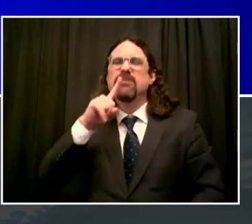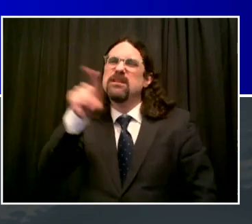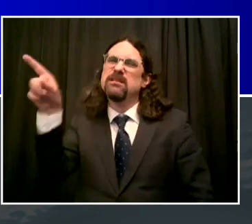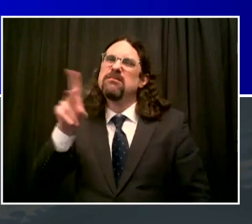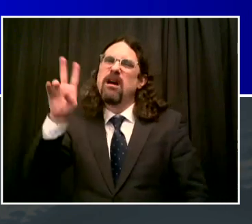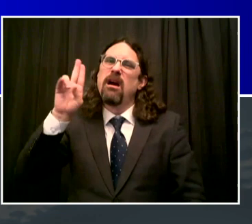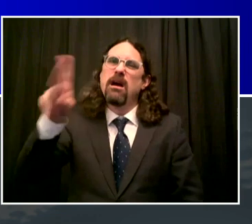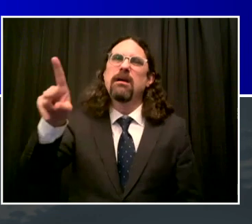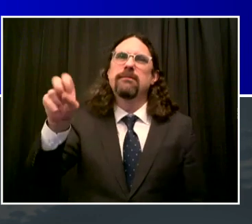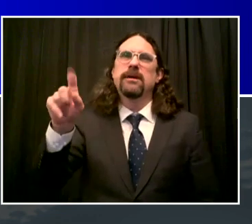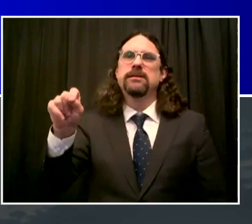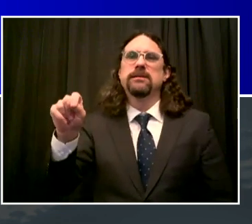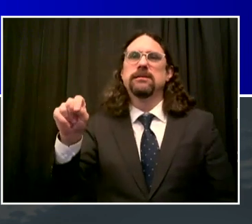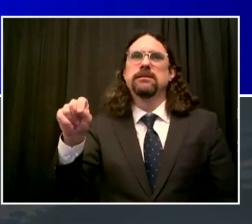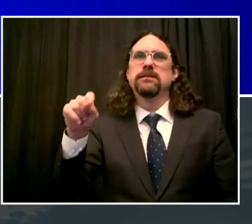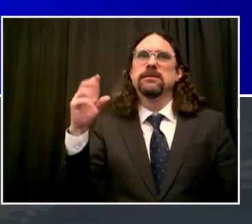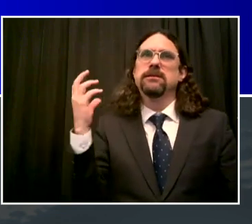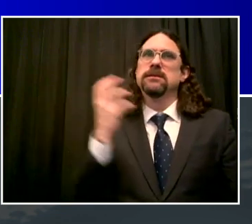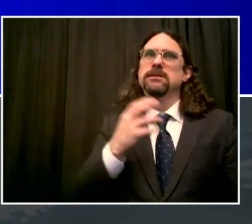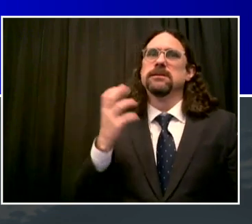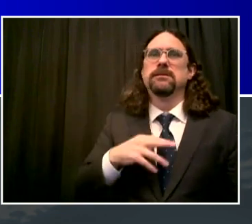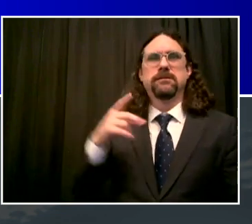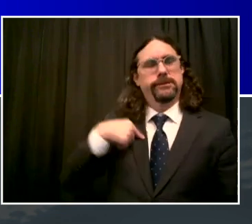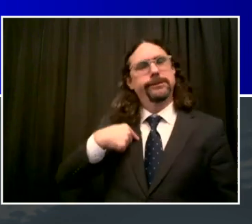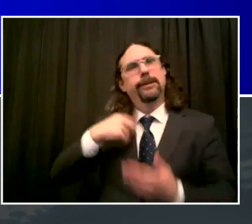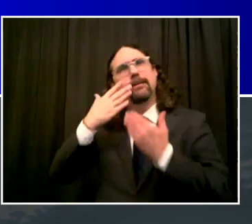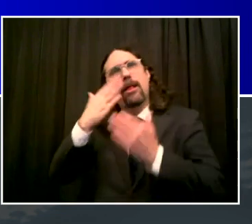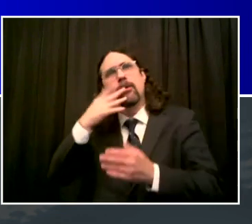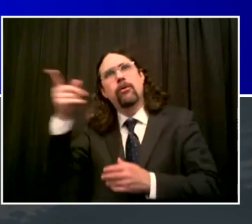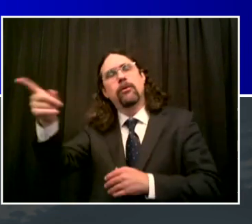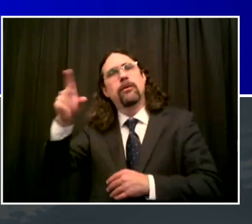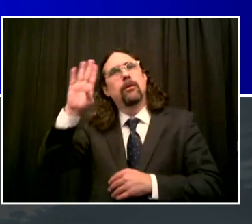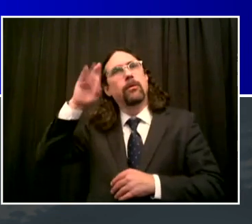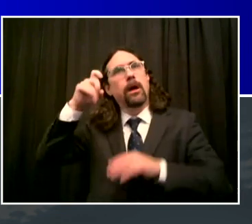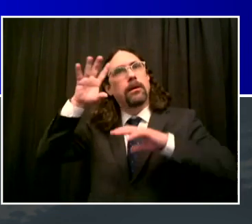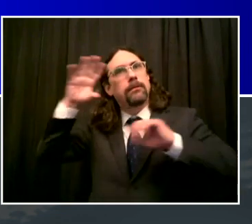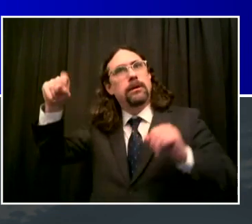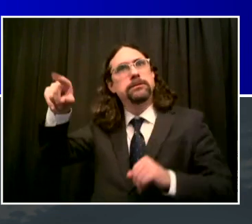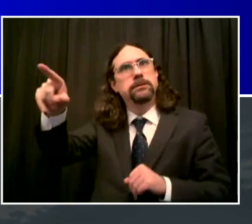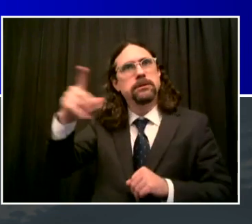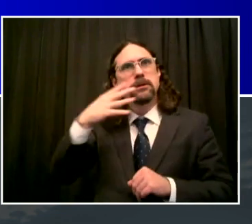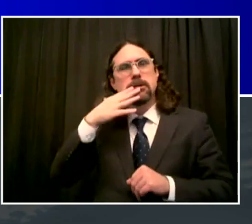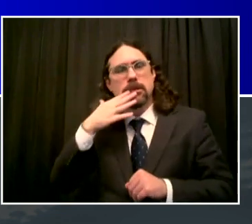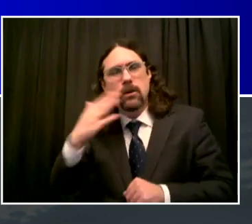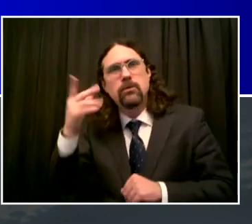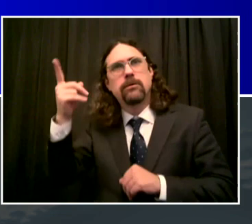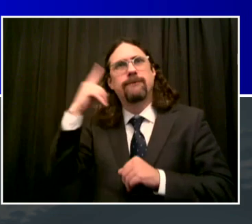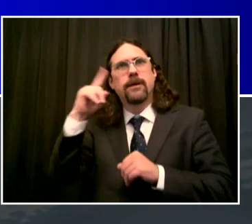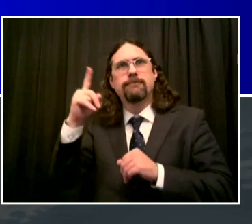YOU AND EVERY OTHER NEW YORKER WHO WILL NOT TOLERATE THIS VIOLENCE AND DISORDER TO STEP